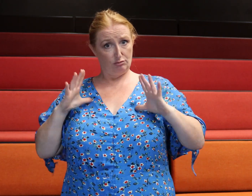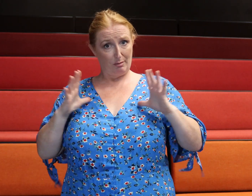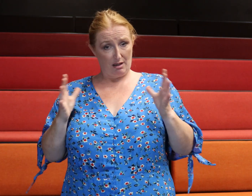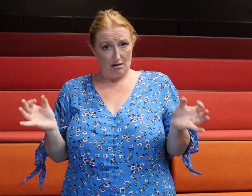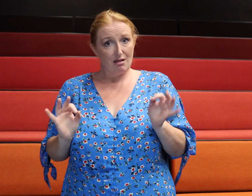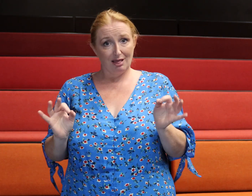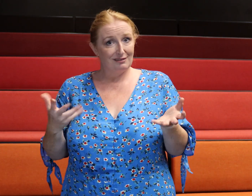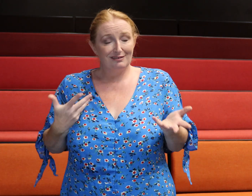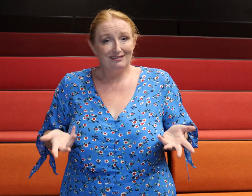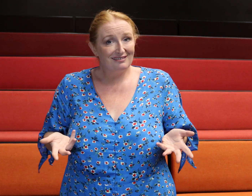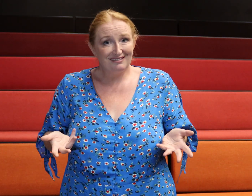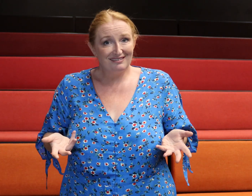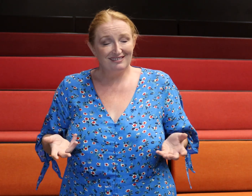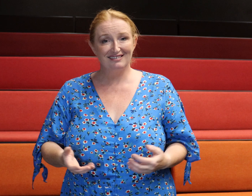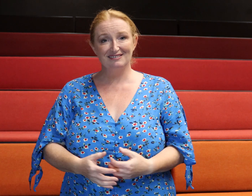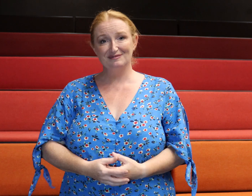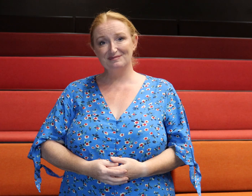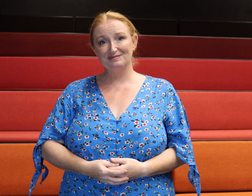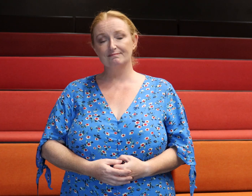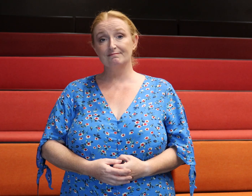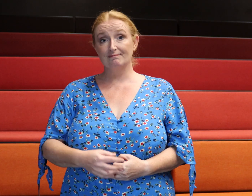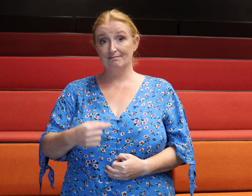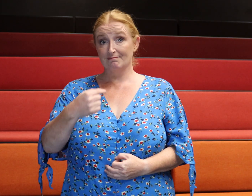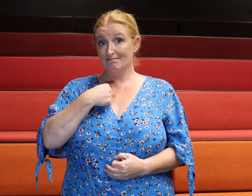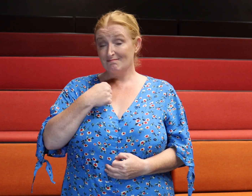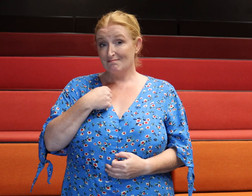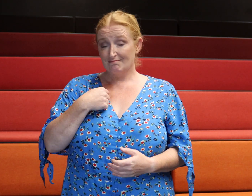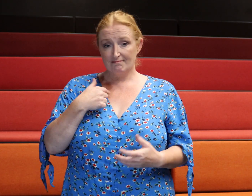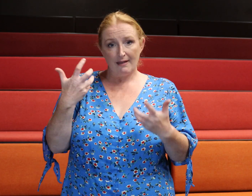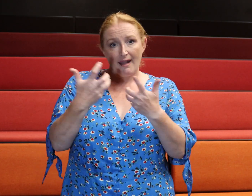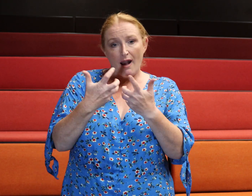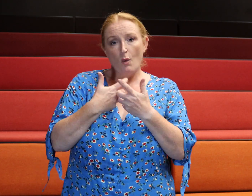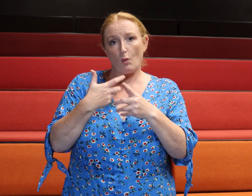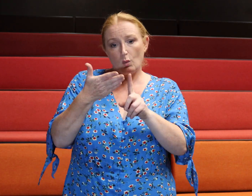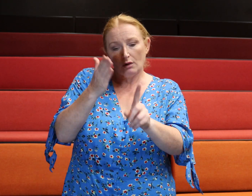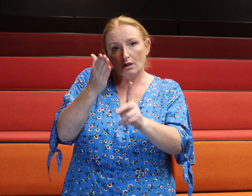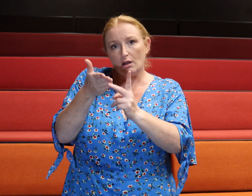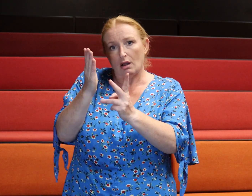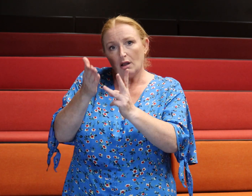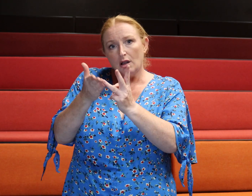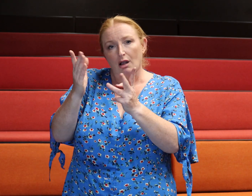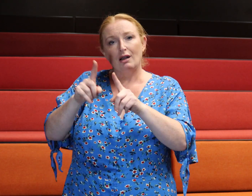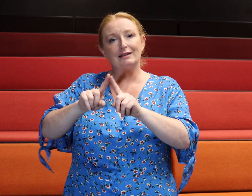without learning the script beforehand. To be able to distinguish between the characters